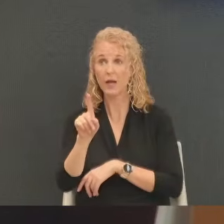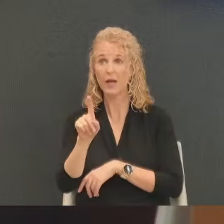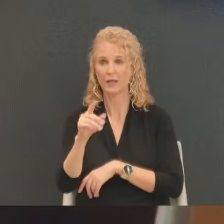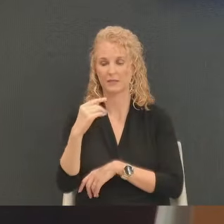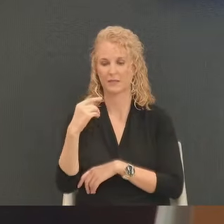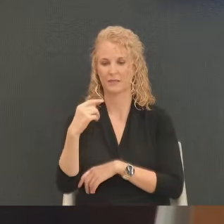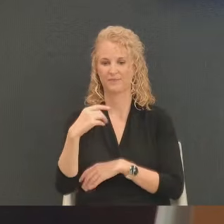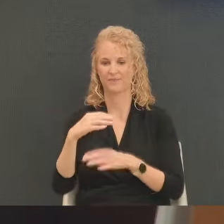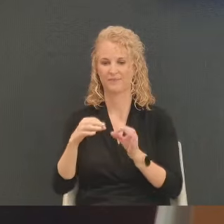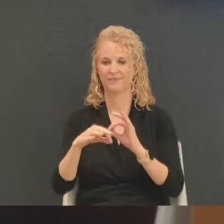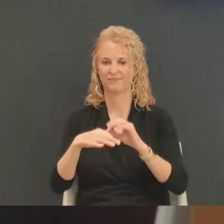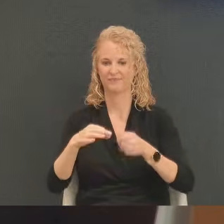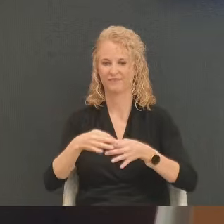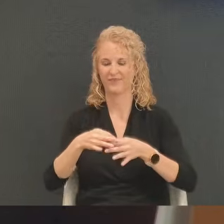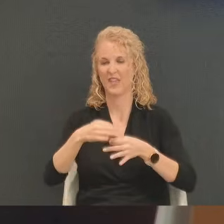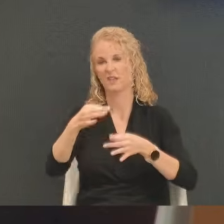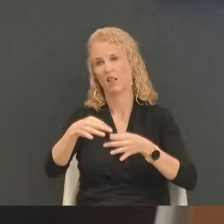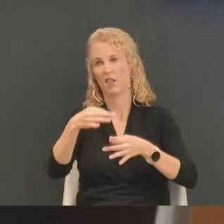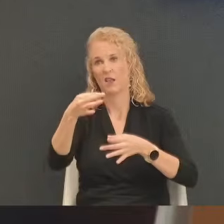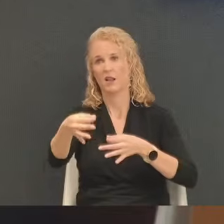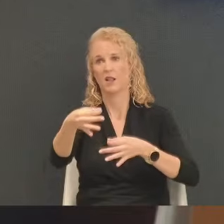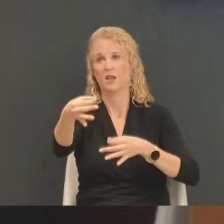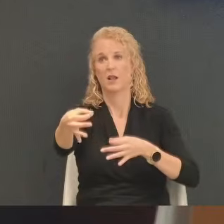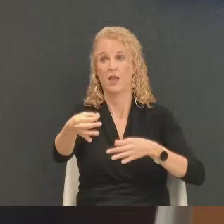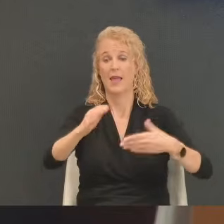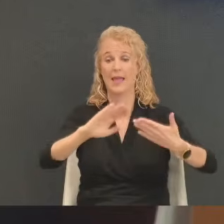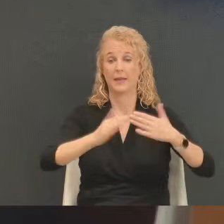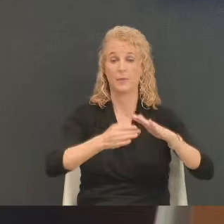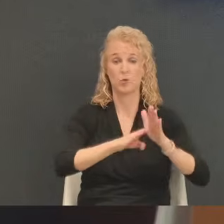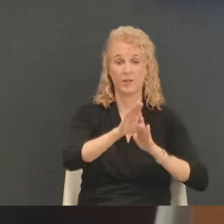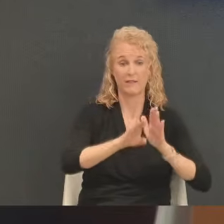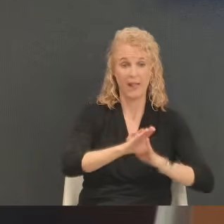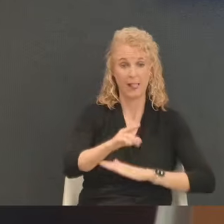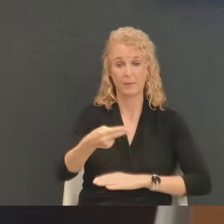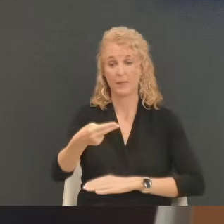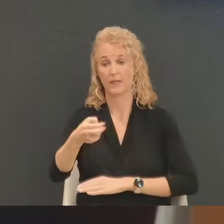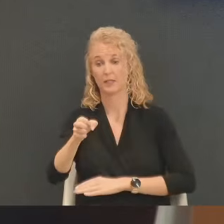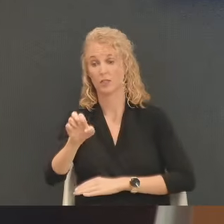this and the community development and HURC have just reached an agreement on on these dollars.